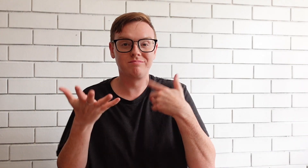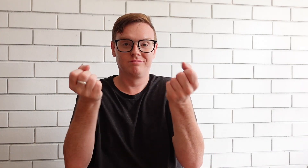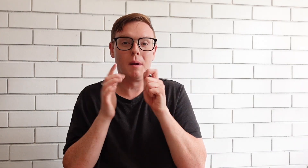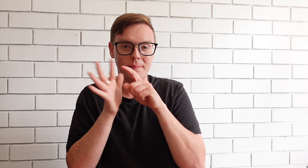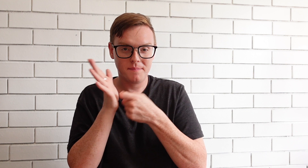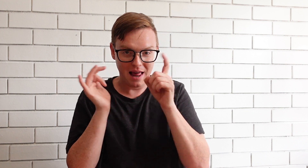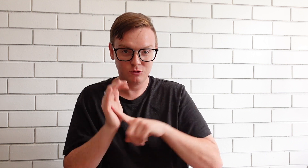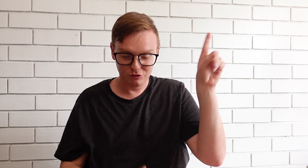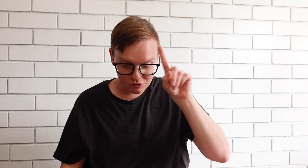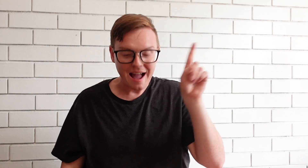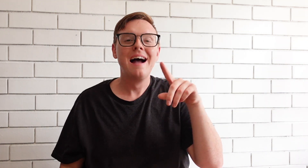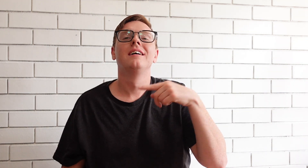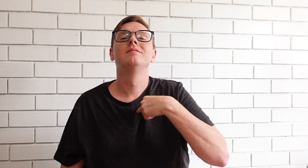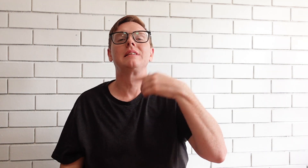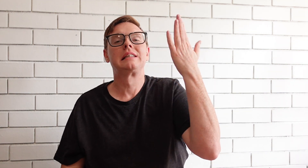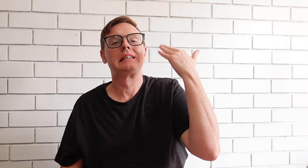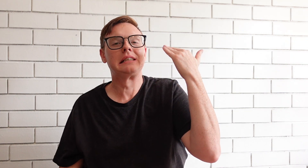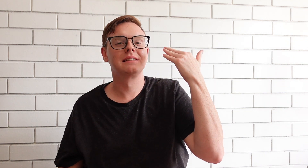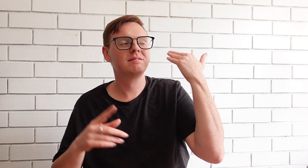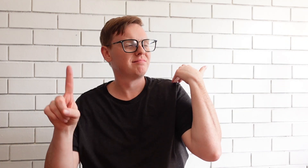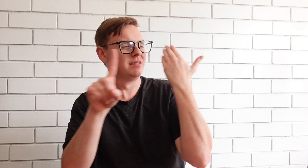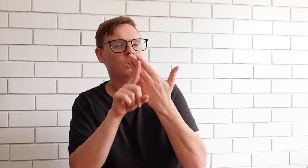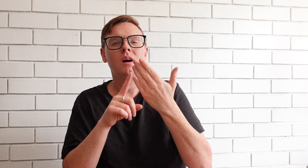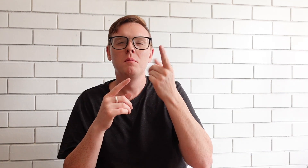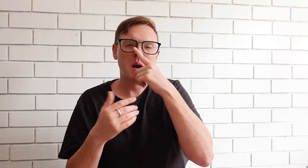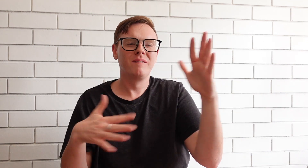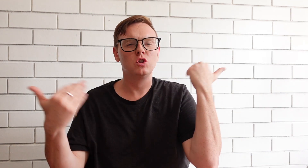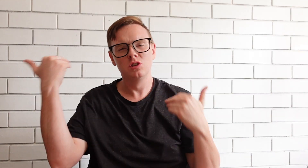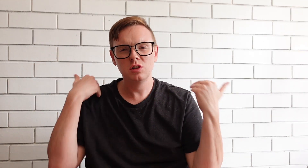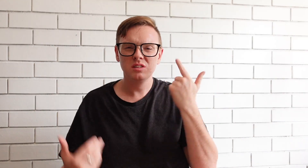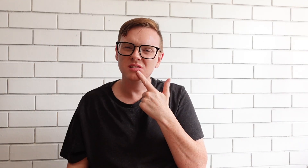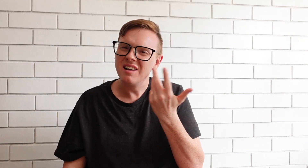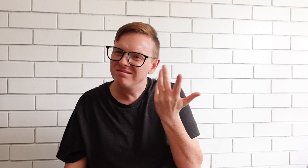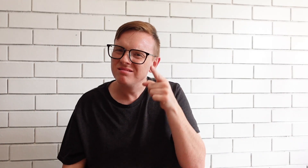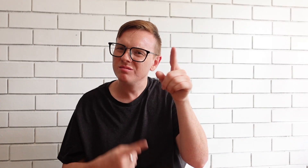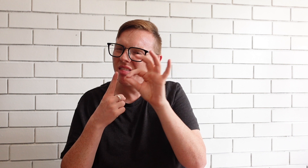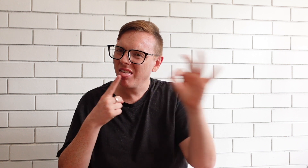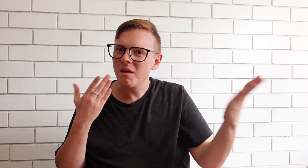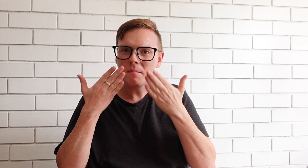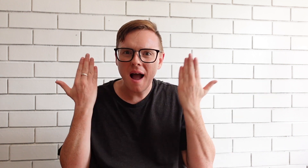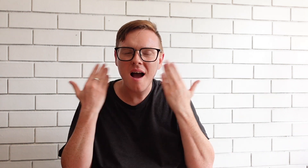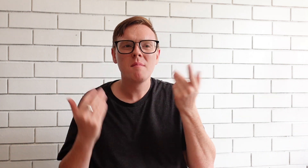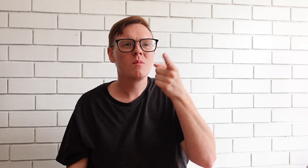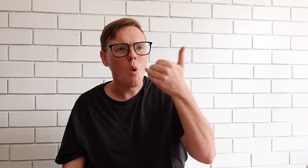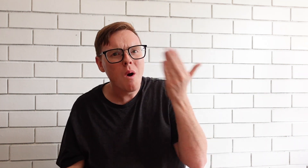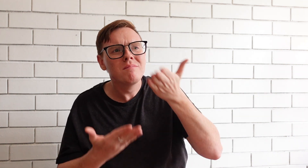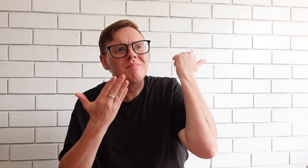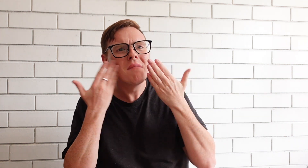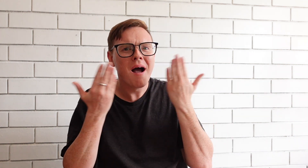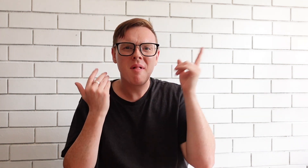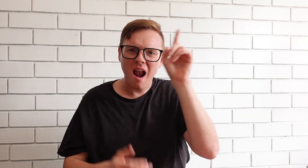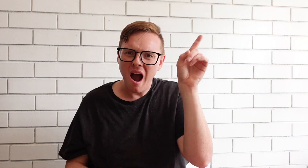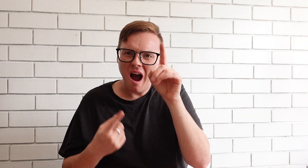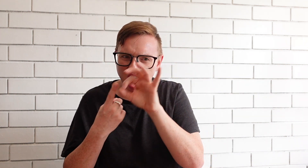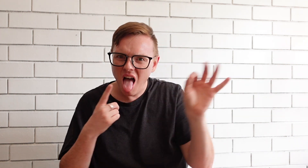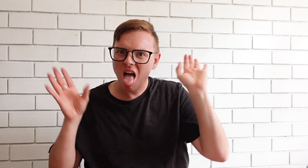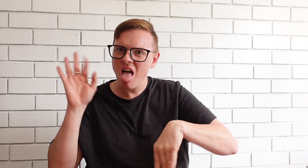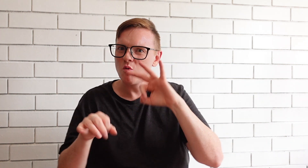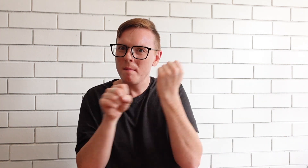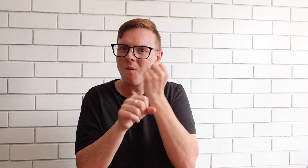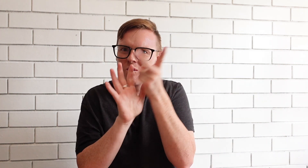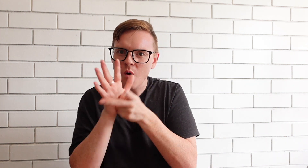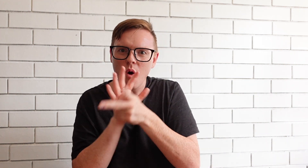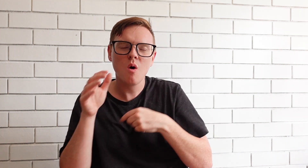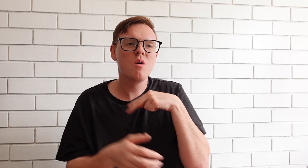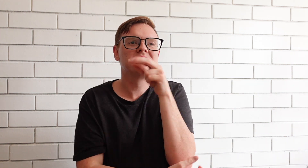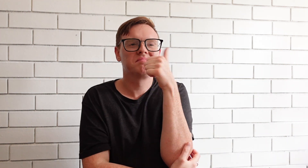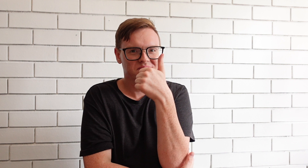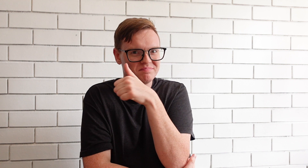I received my parcel today, before I started - people have asked me what happened to my makeup video and it's been ages.